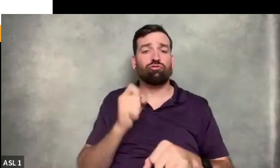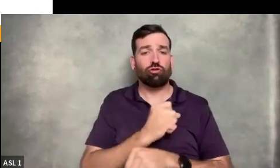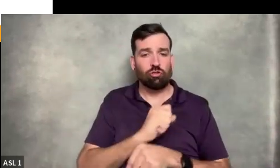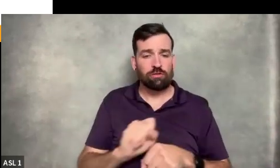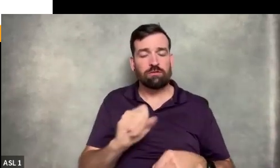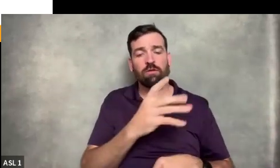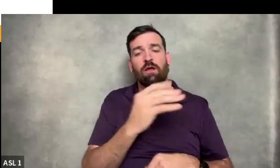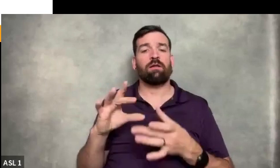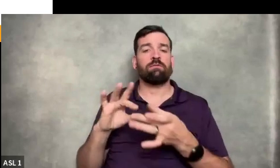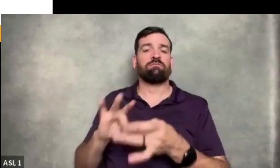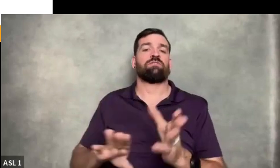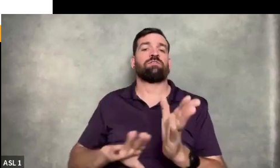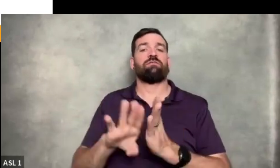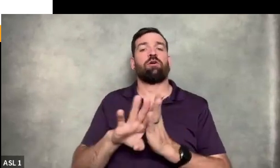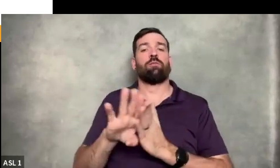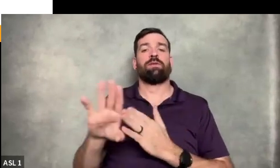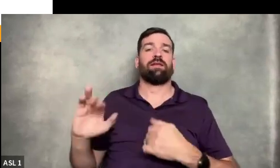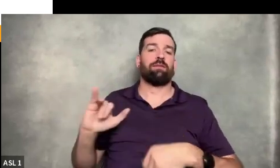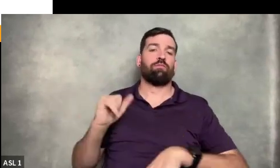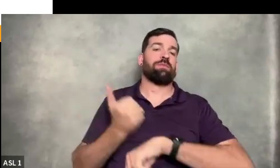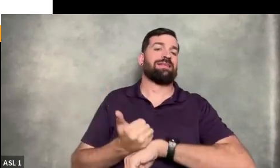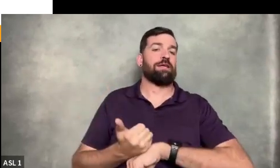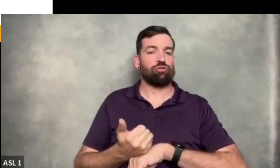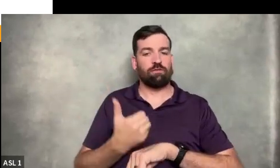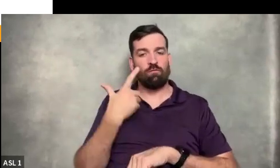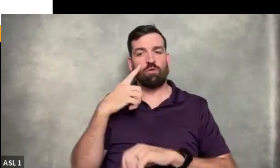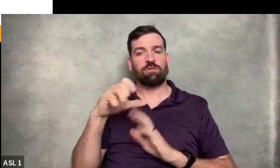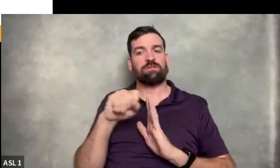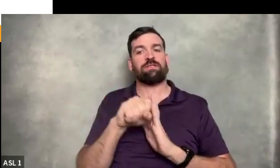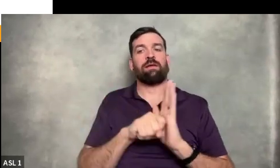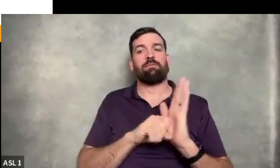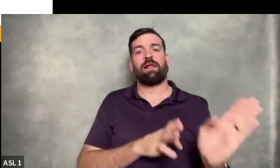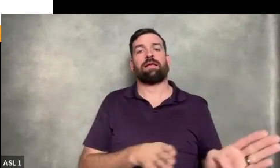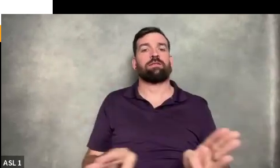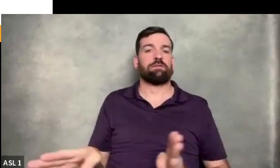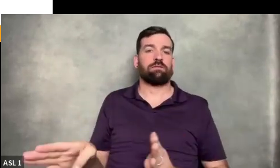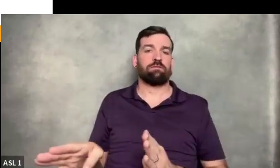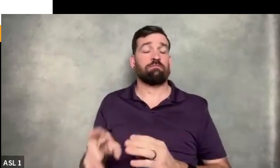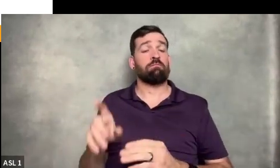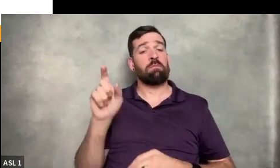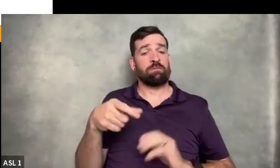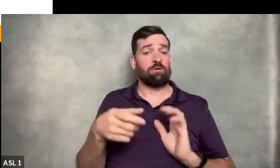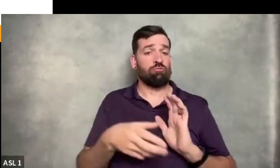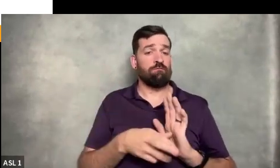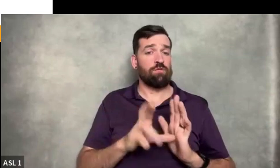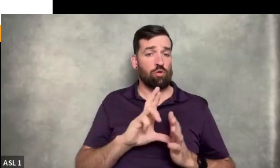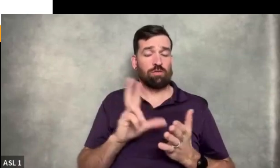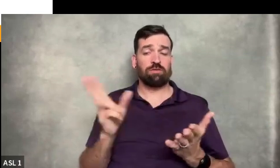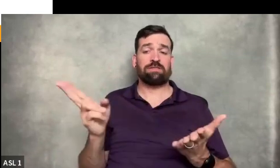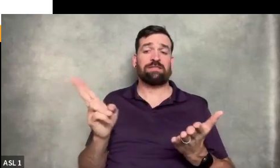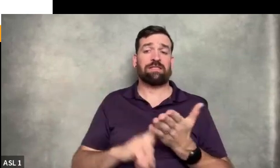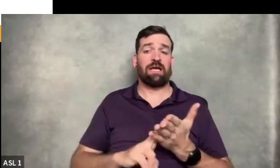the development and implementation of state plans. It must be reviewed, signed by the SUA director,